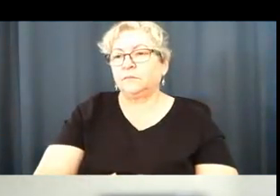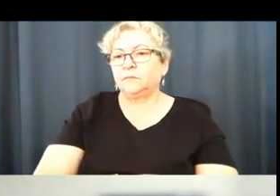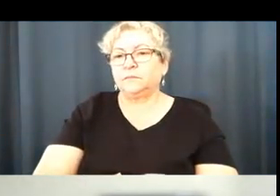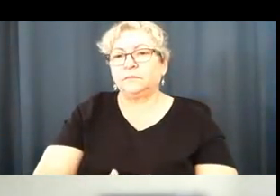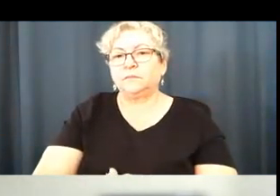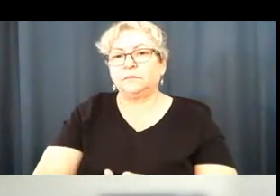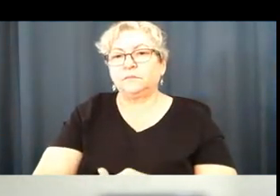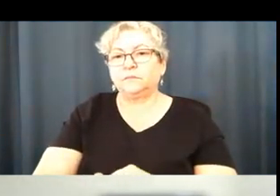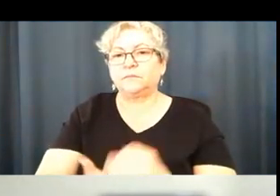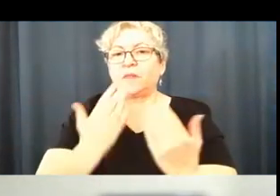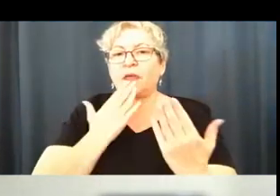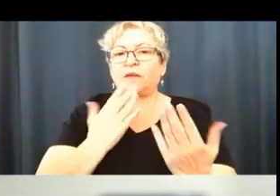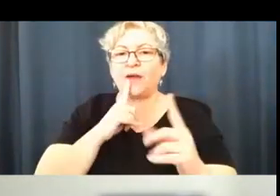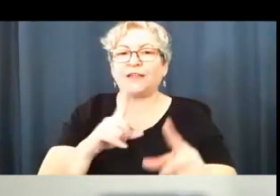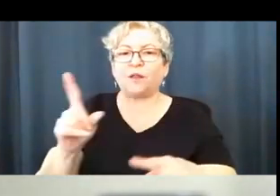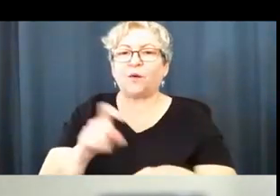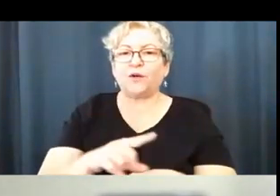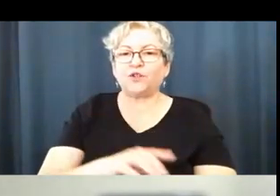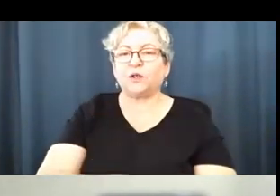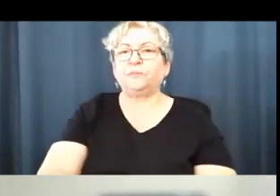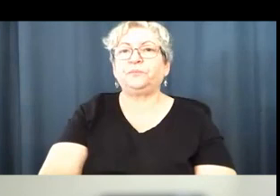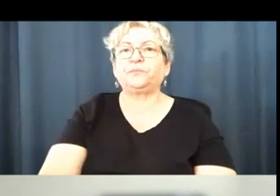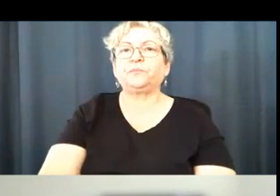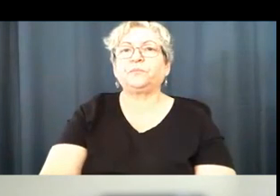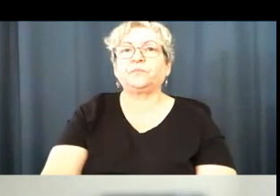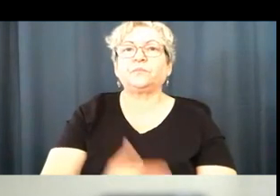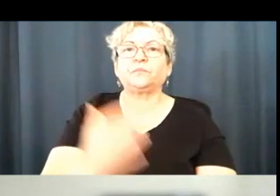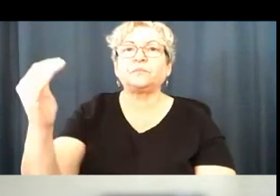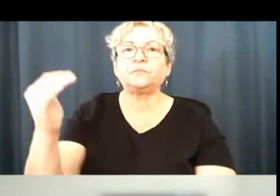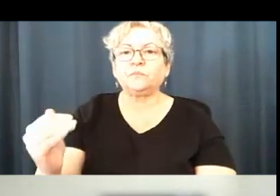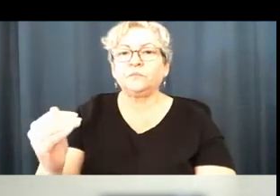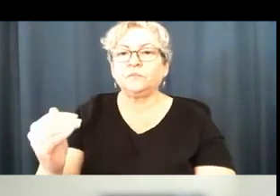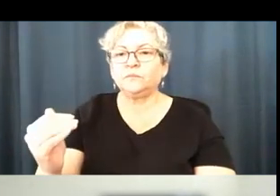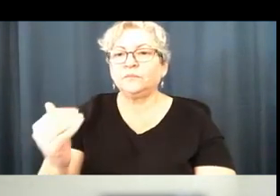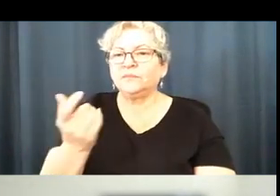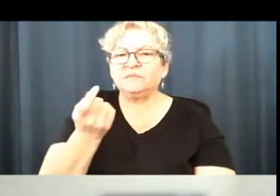[Johann] Thank you for answering that question. The next one to follow up, just a few more chat.